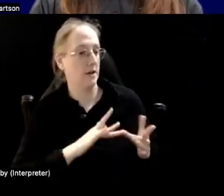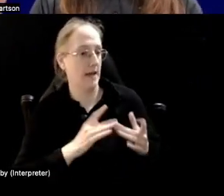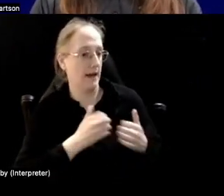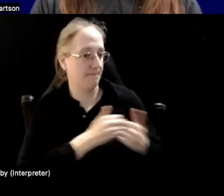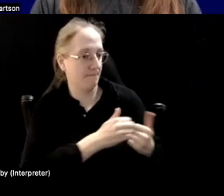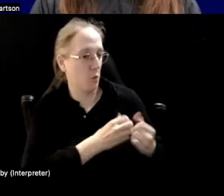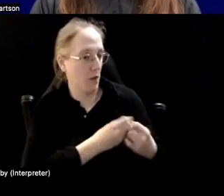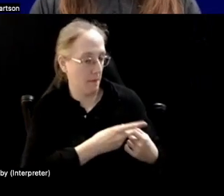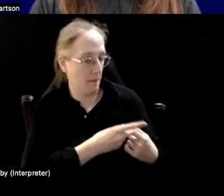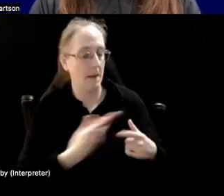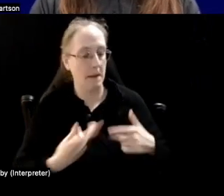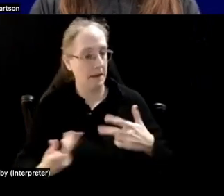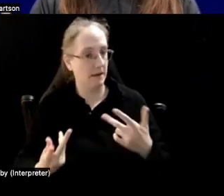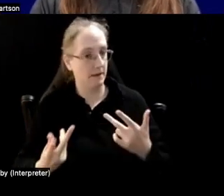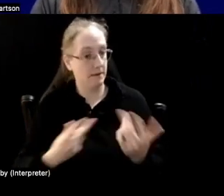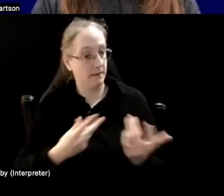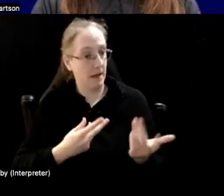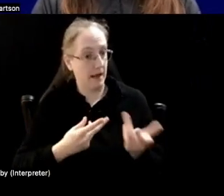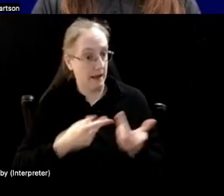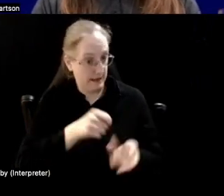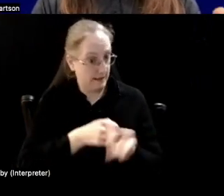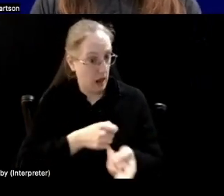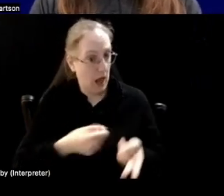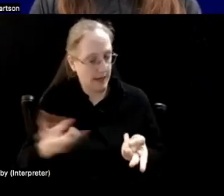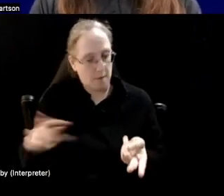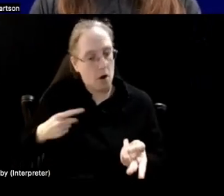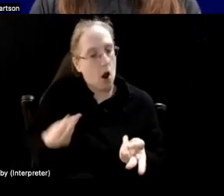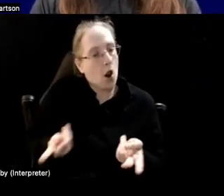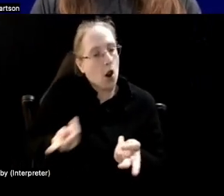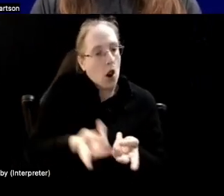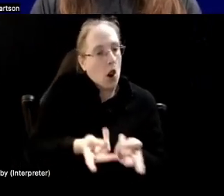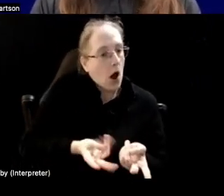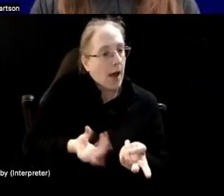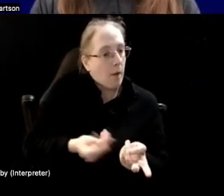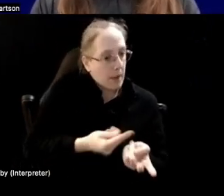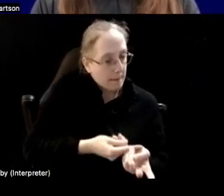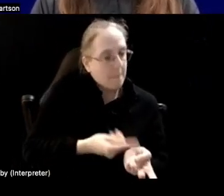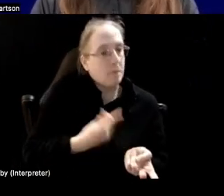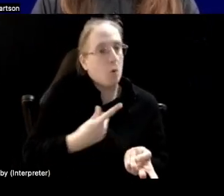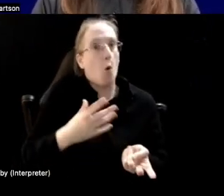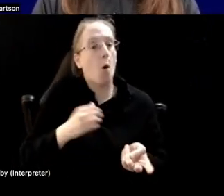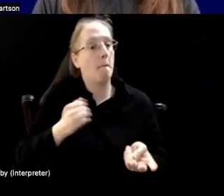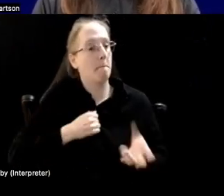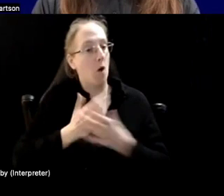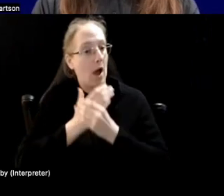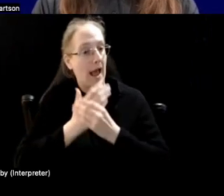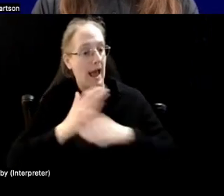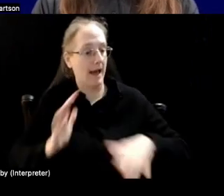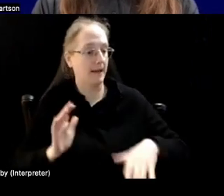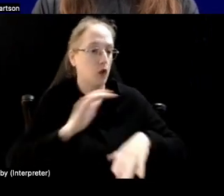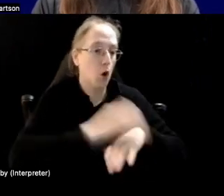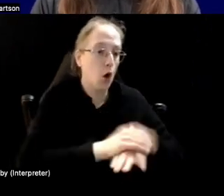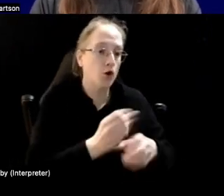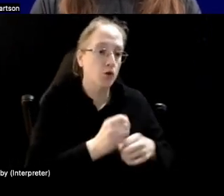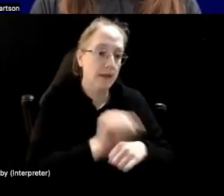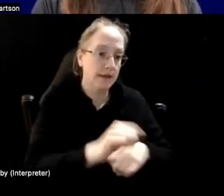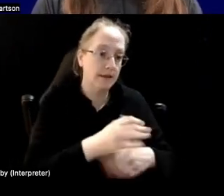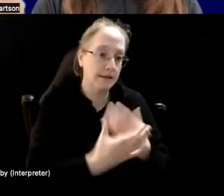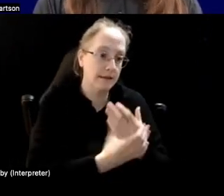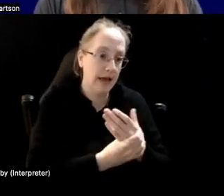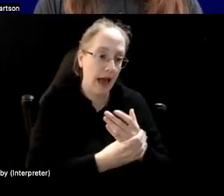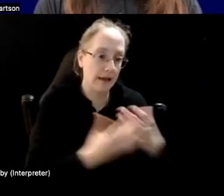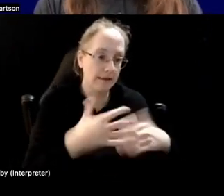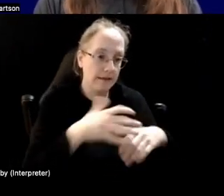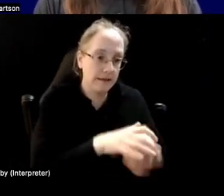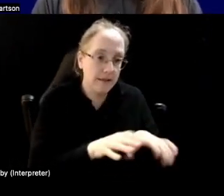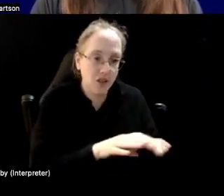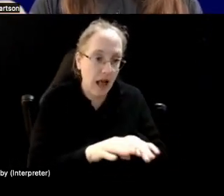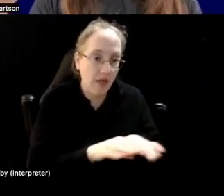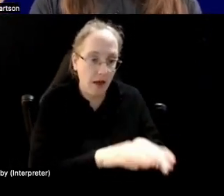placing our hands near his hands and replicating the movements on his toes, you have showed him,